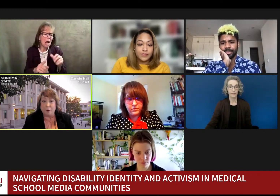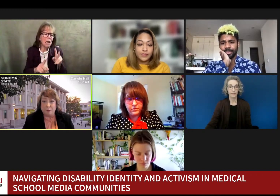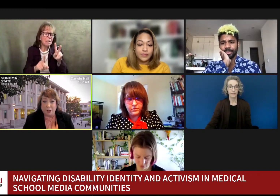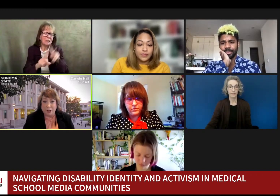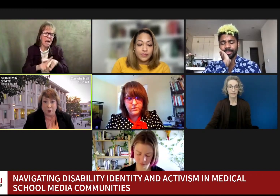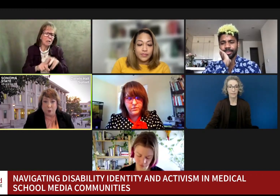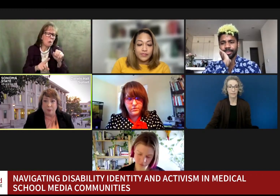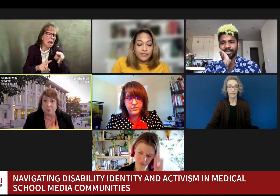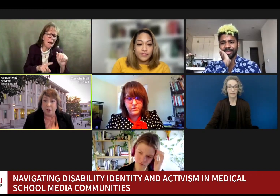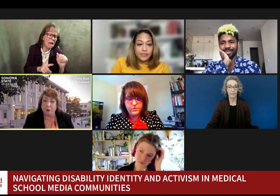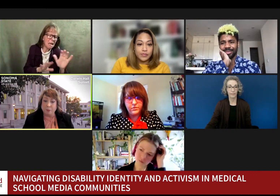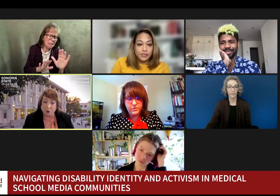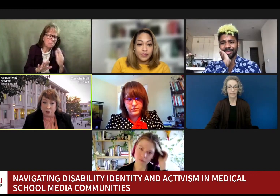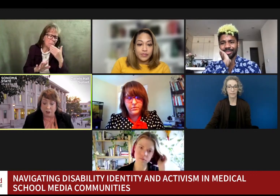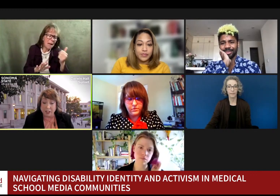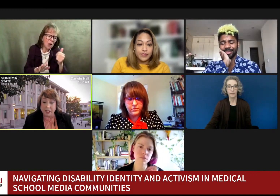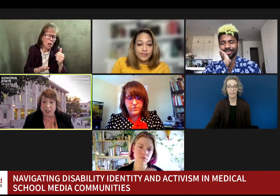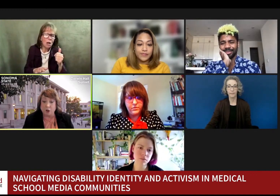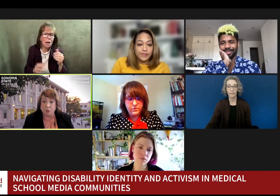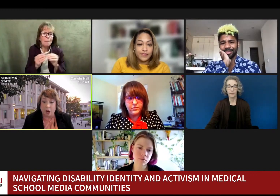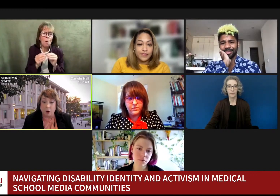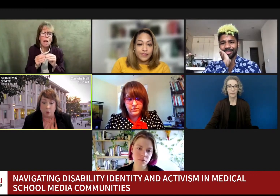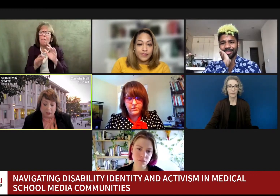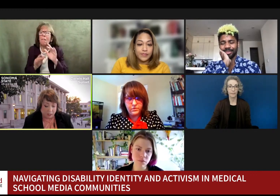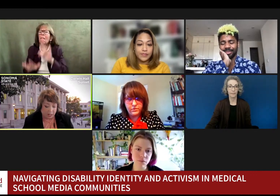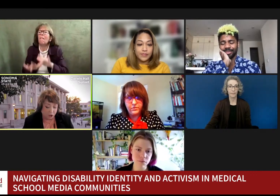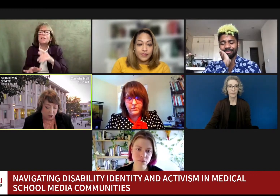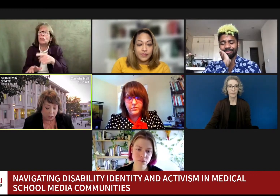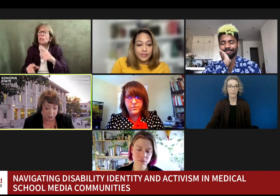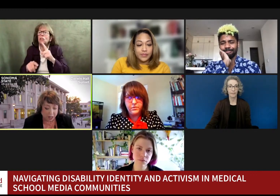her, and being kinda paternalistic and well intentioned.